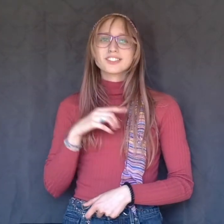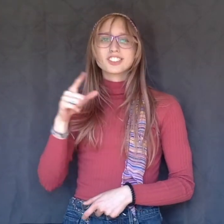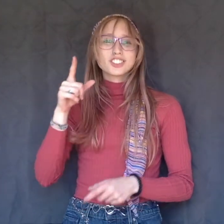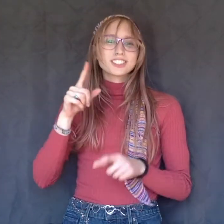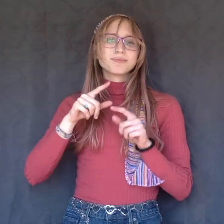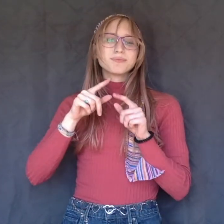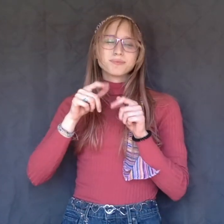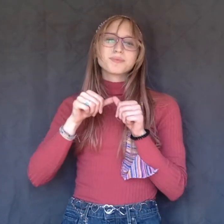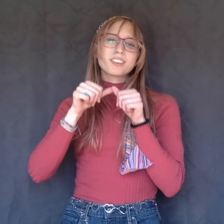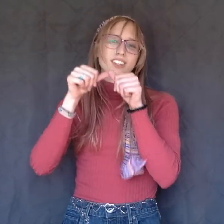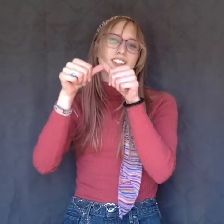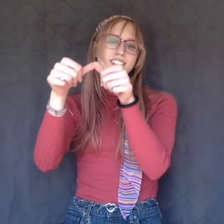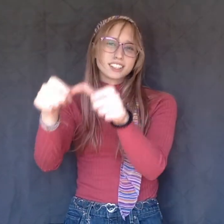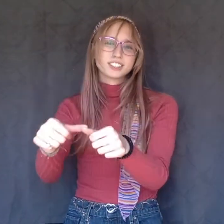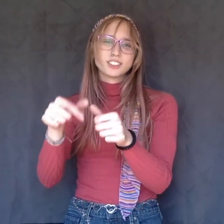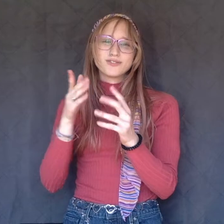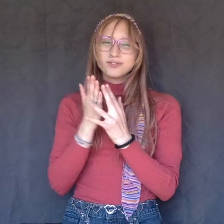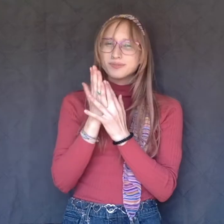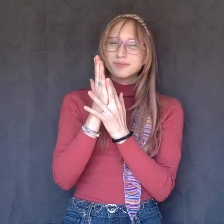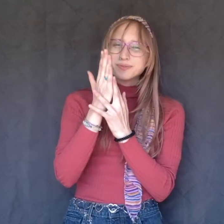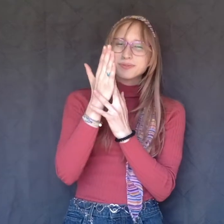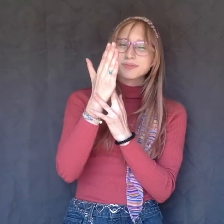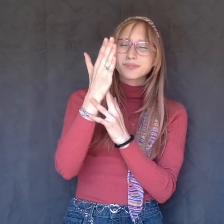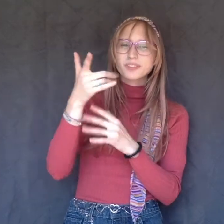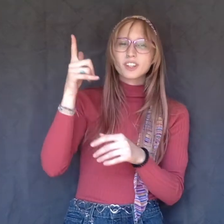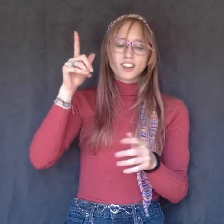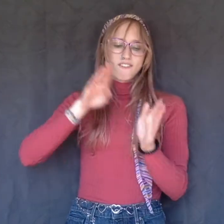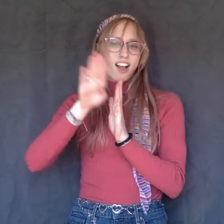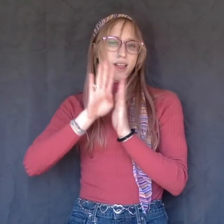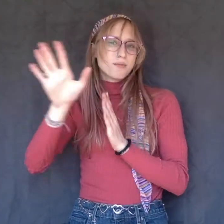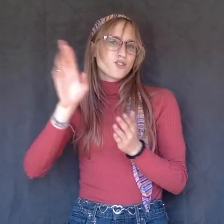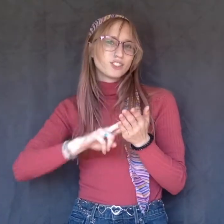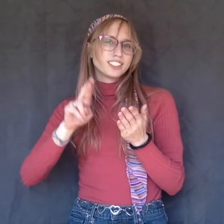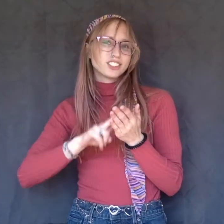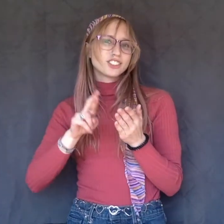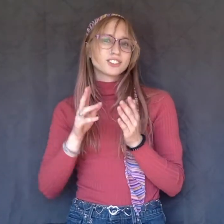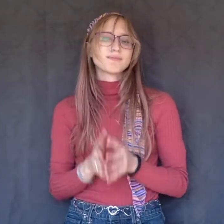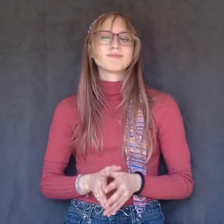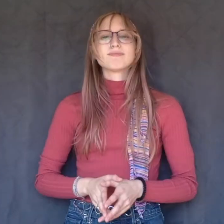She persevered through all of this and continued developing her research.